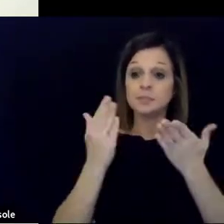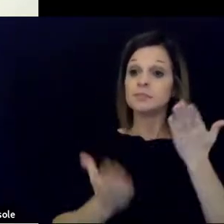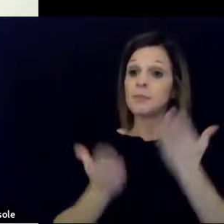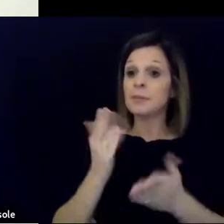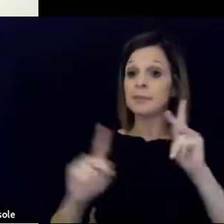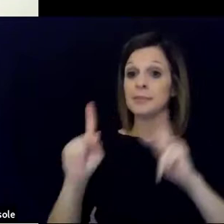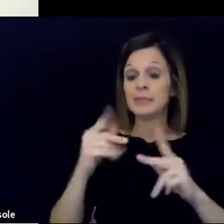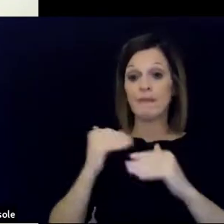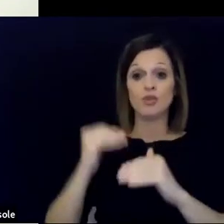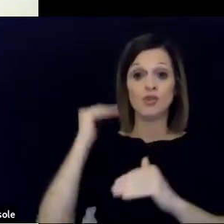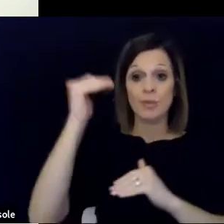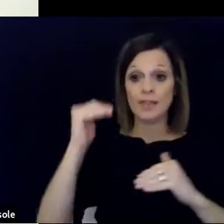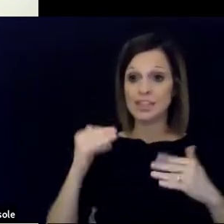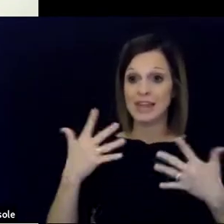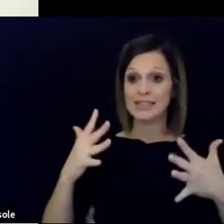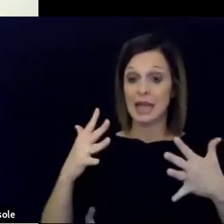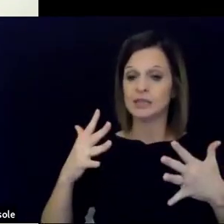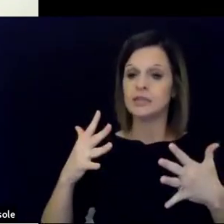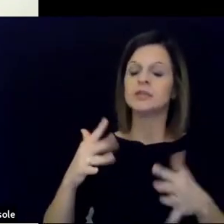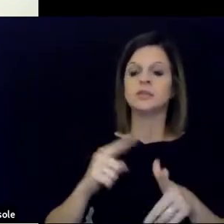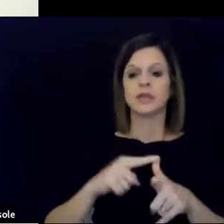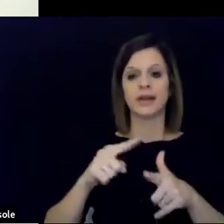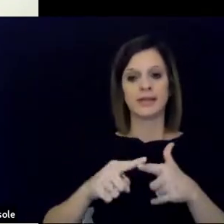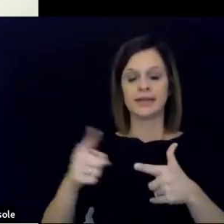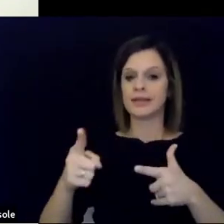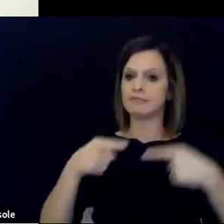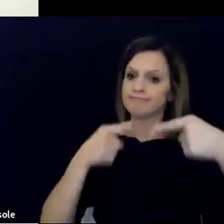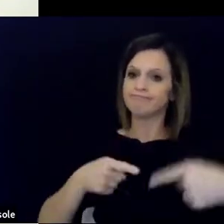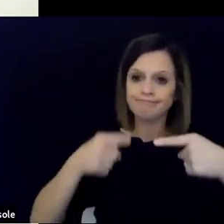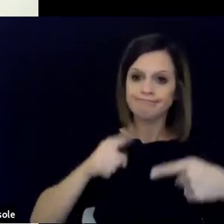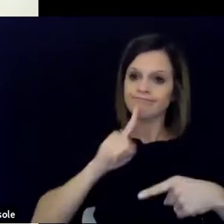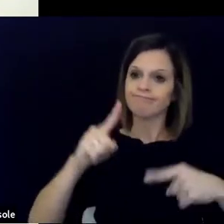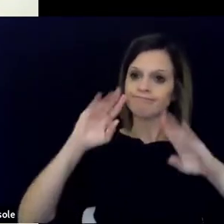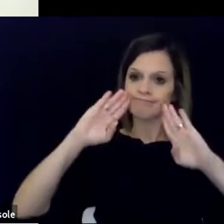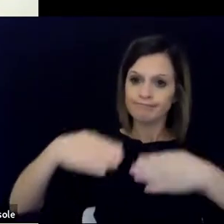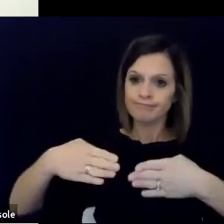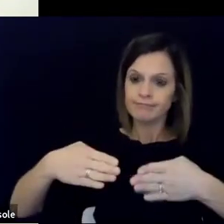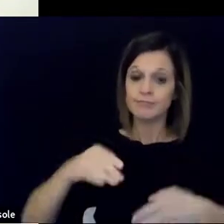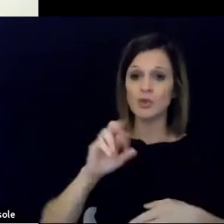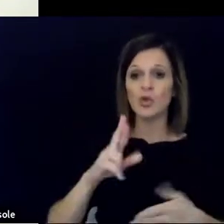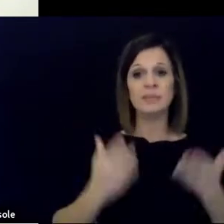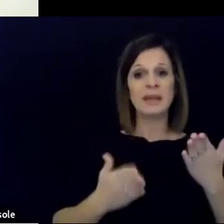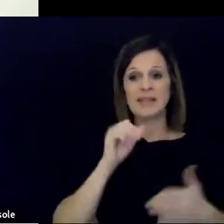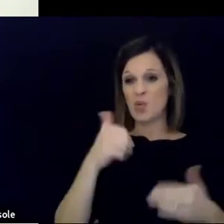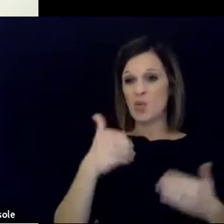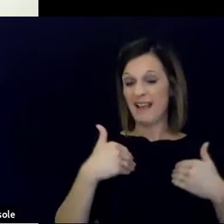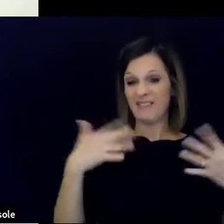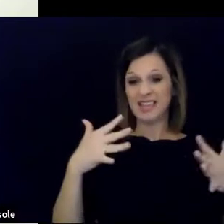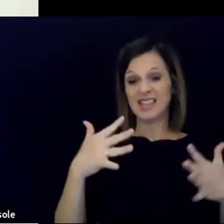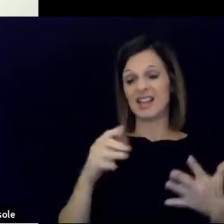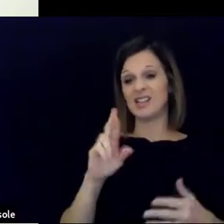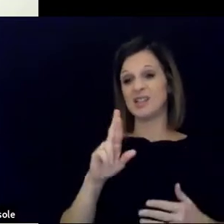And that makes it really difficult for them to concentrate, or they have too little anxiety, is therefore they don't really look much at all.